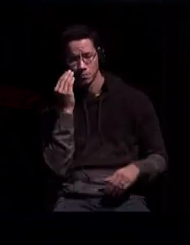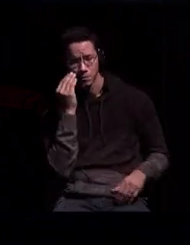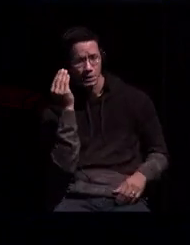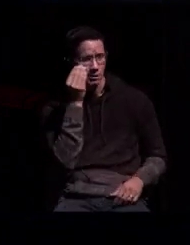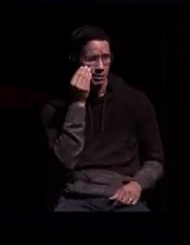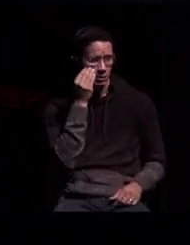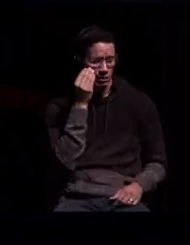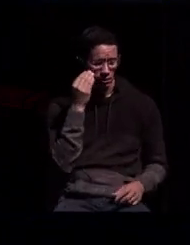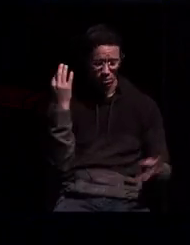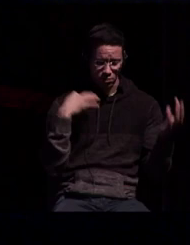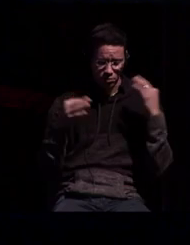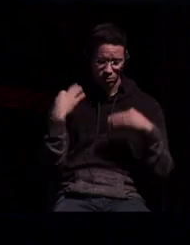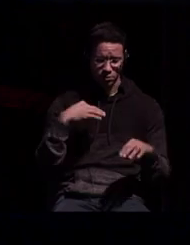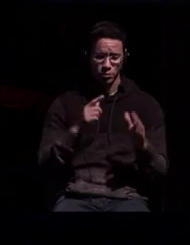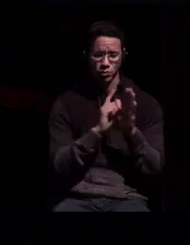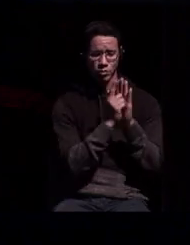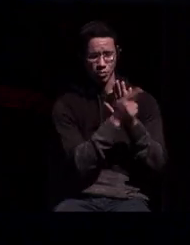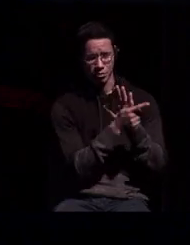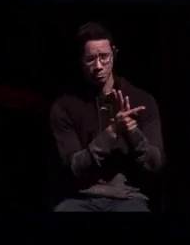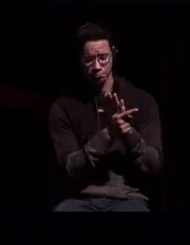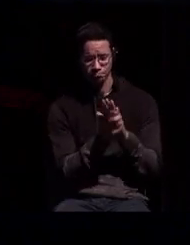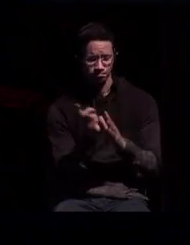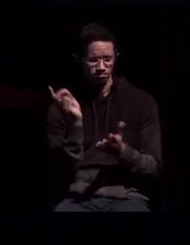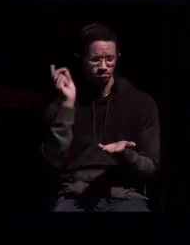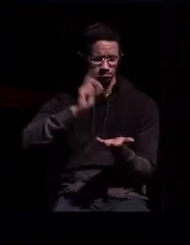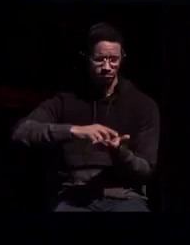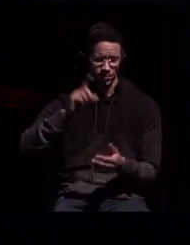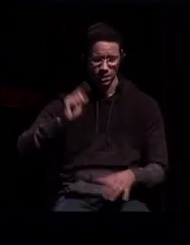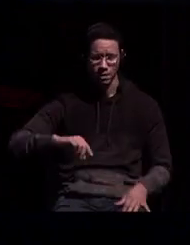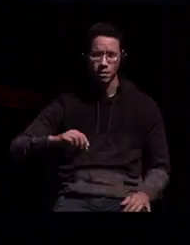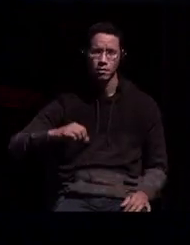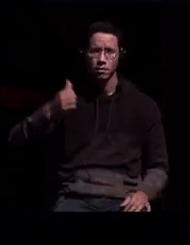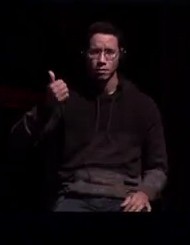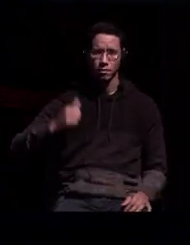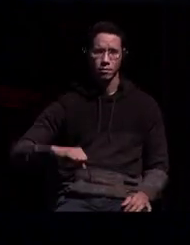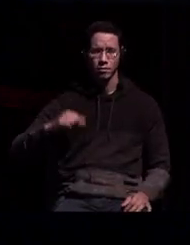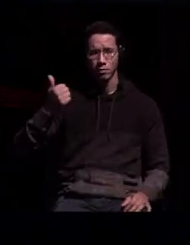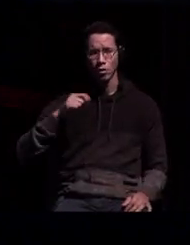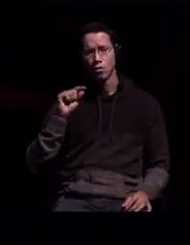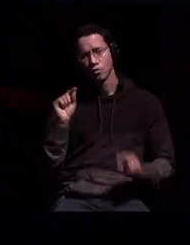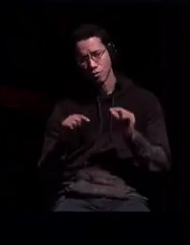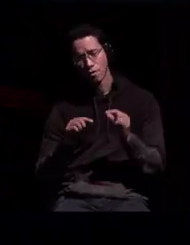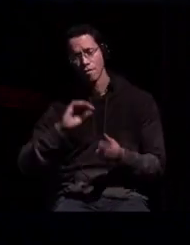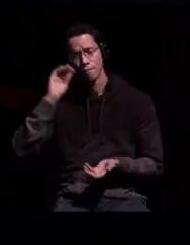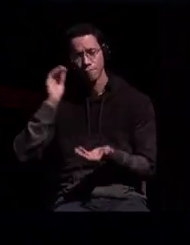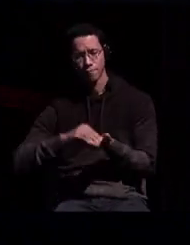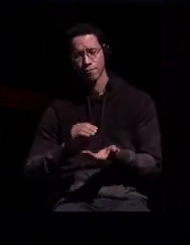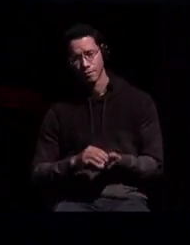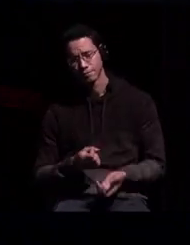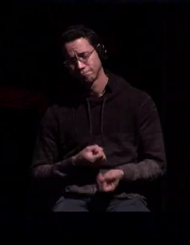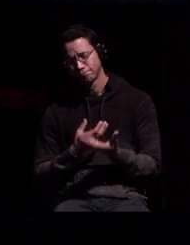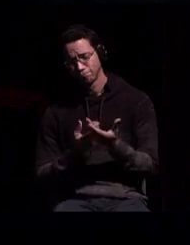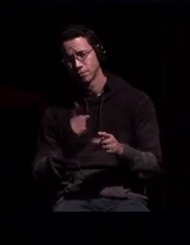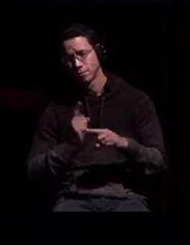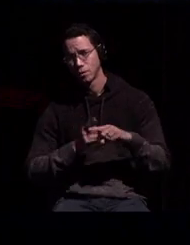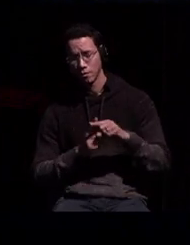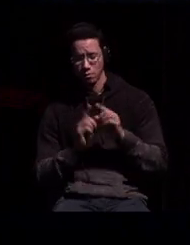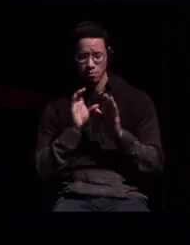a result of the lack of information because the gender concept means power gaps,